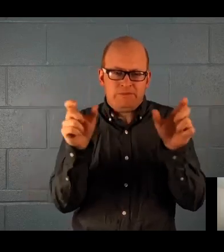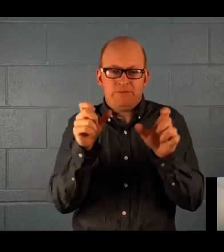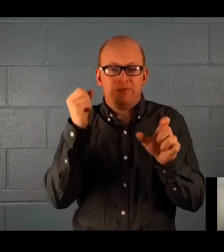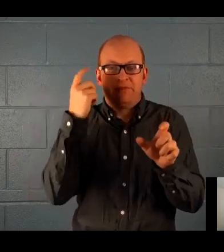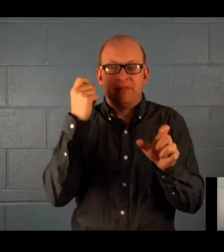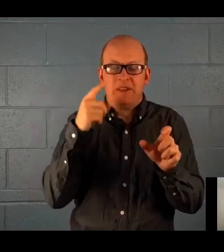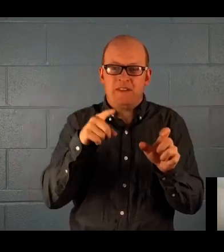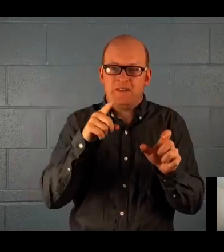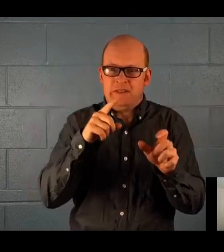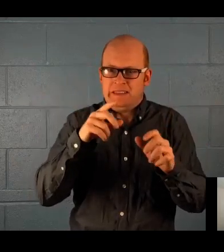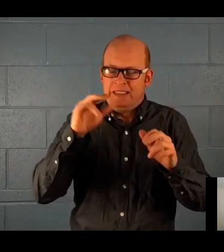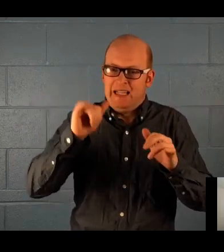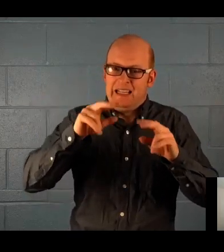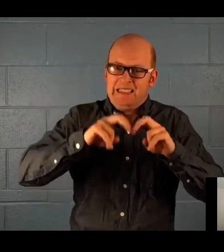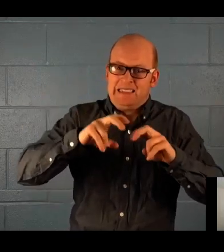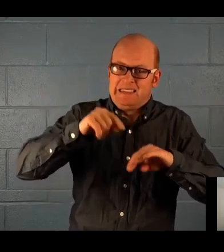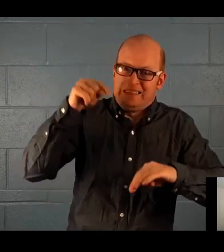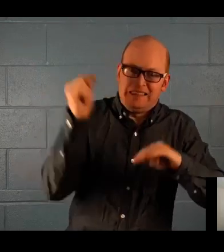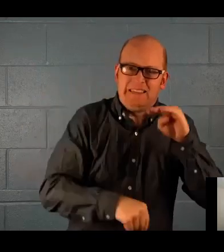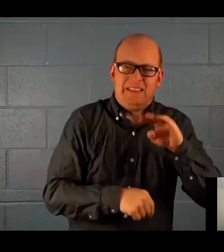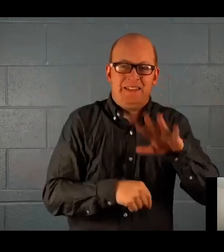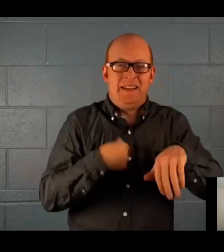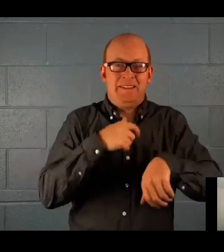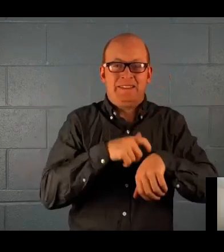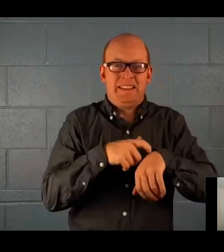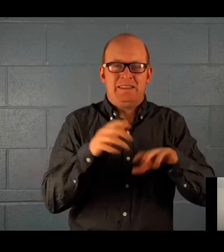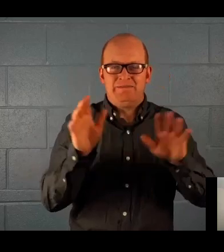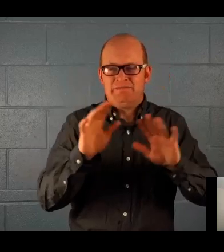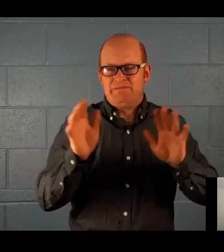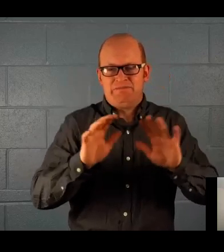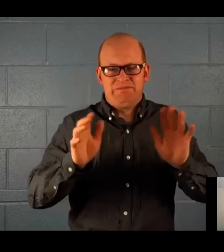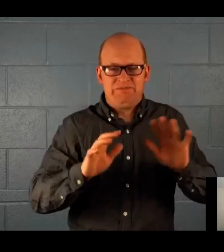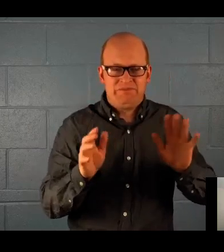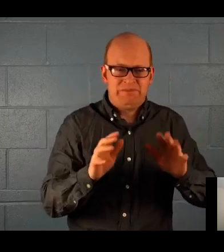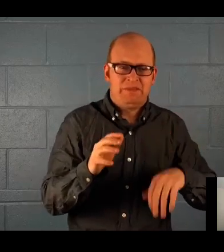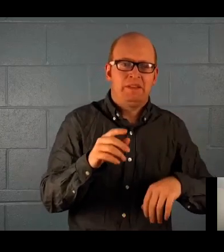And in the interest of time I won't go into that right now. But then we compared them for their ability